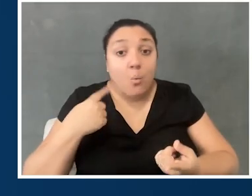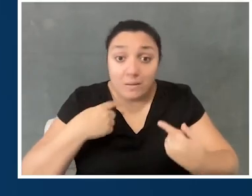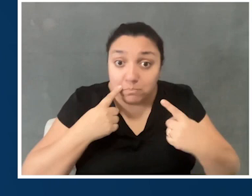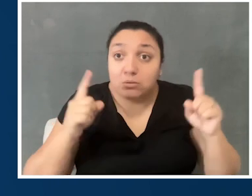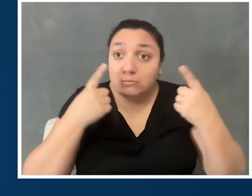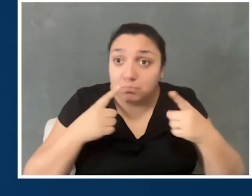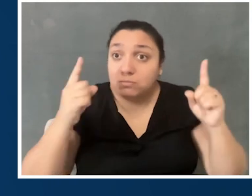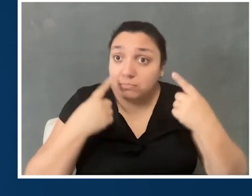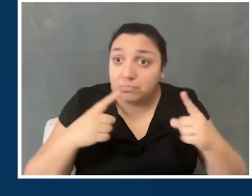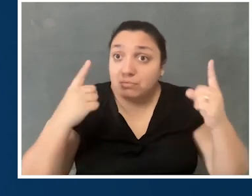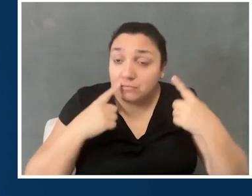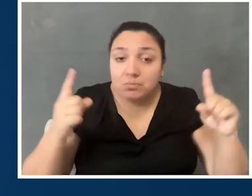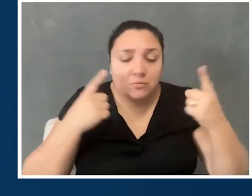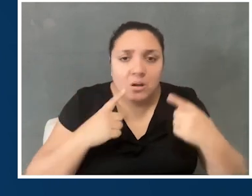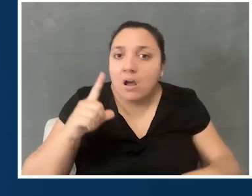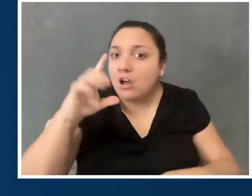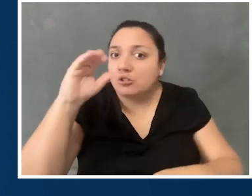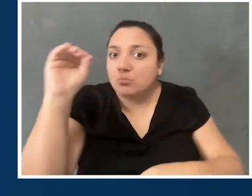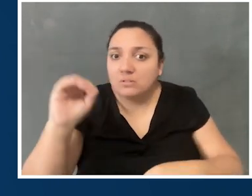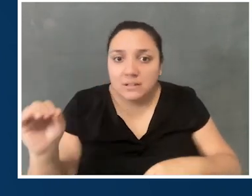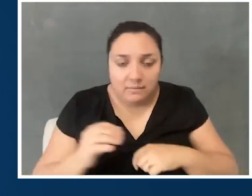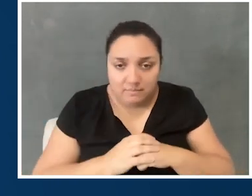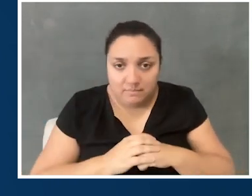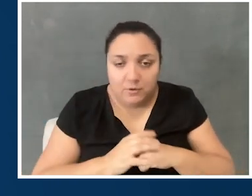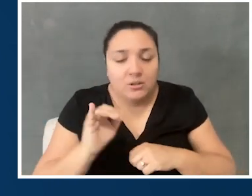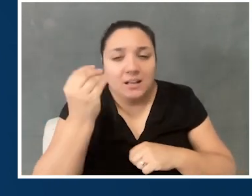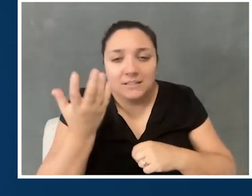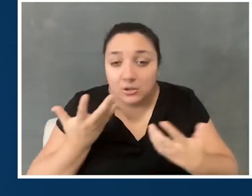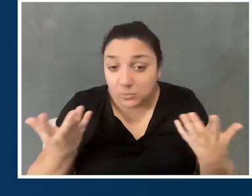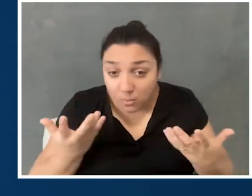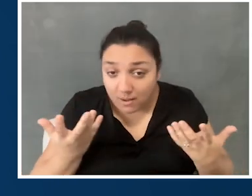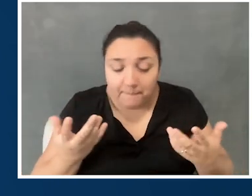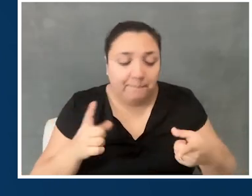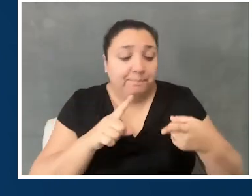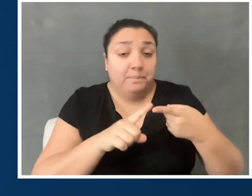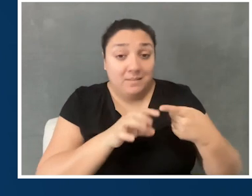So that tells us a few things. One, that our staff that are handling these cases